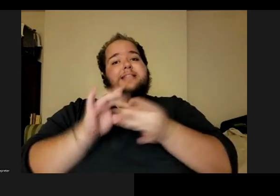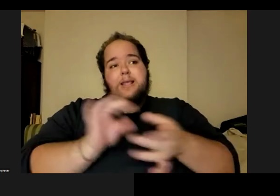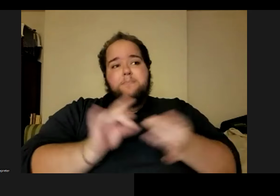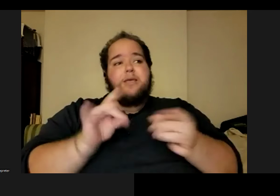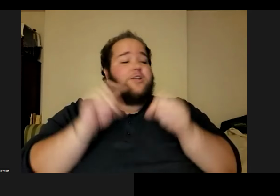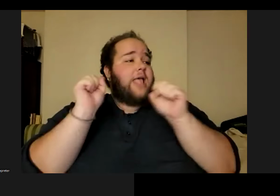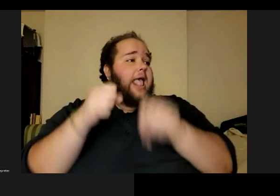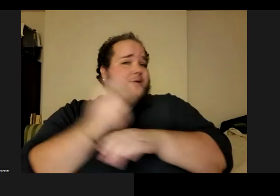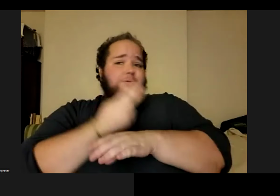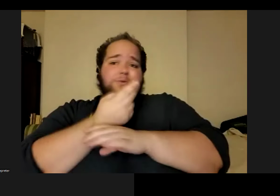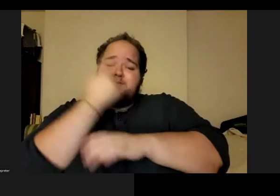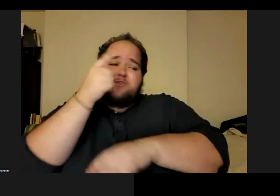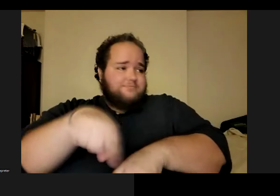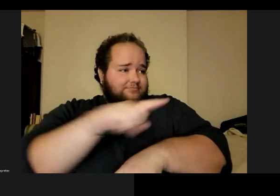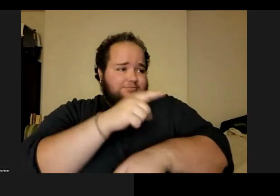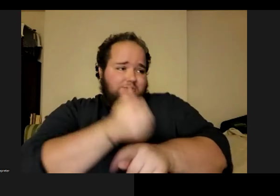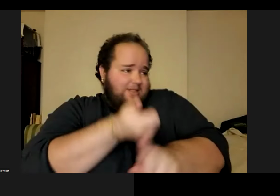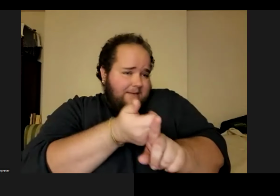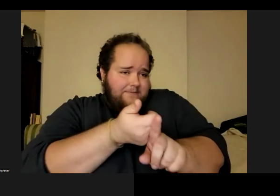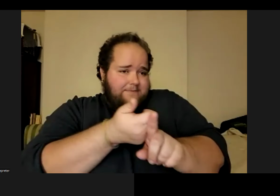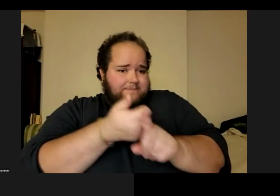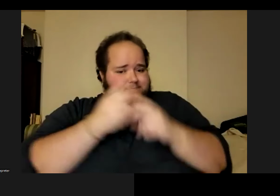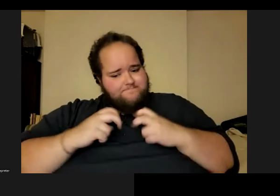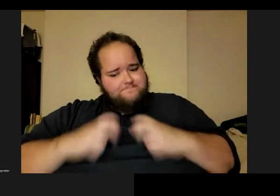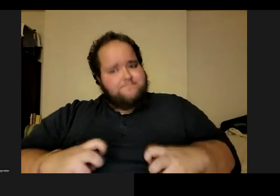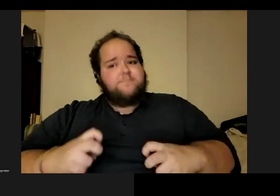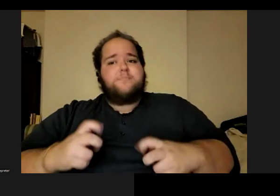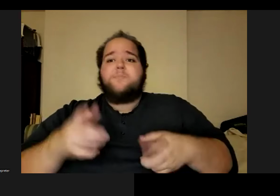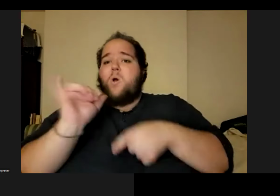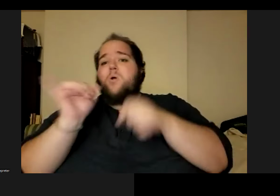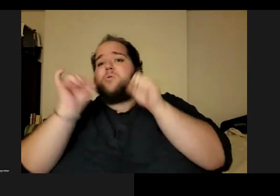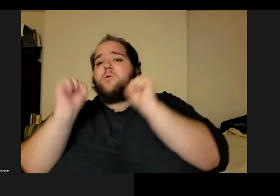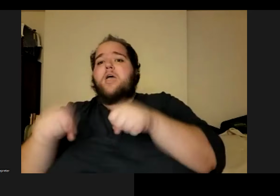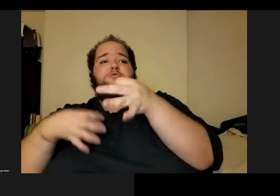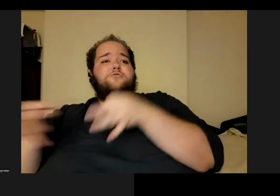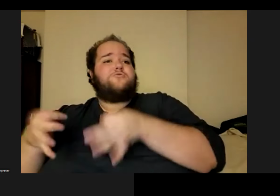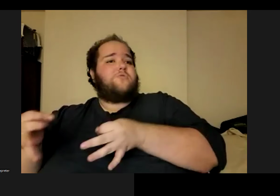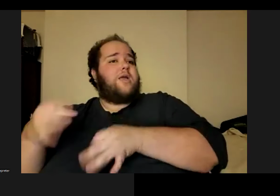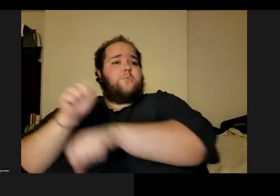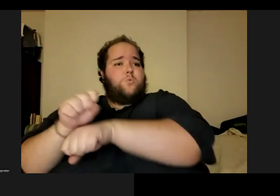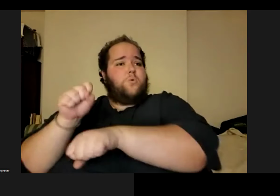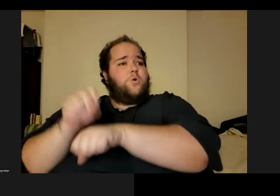But we can also use artist statement for like a body of work so like Like your recent silk work collection that you were doing,